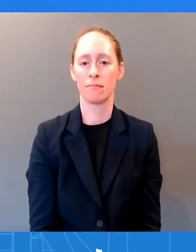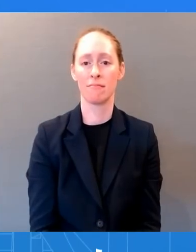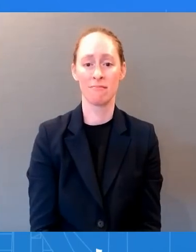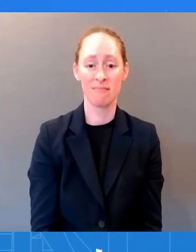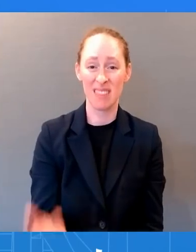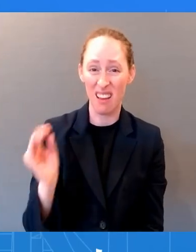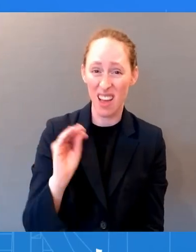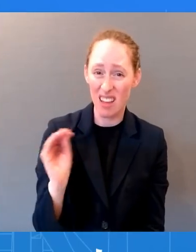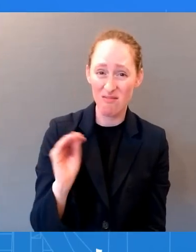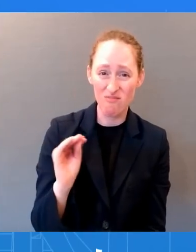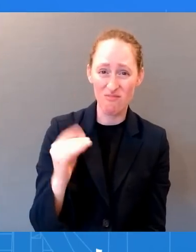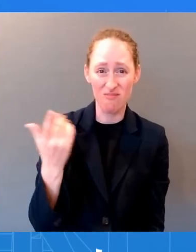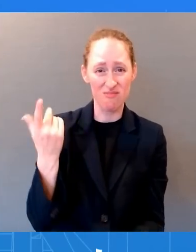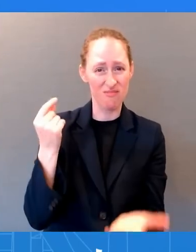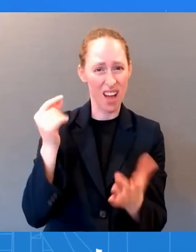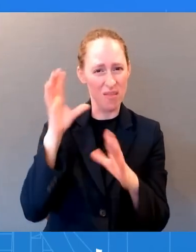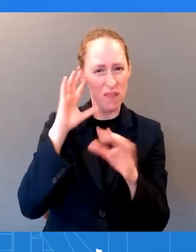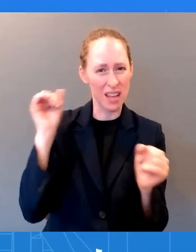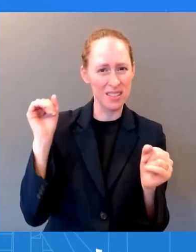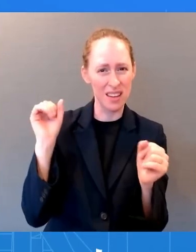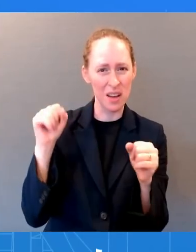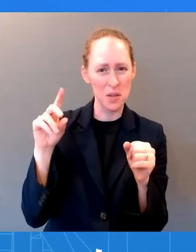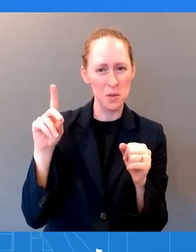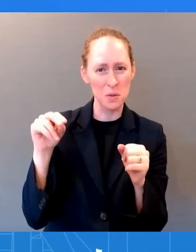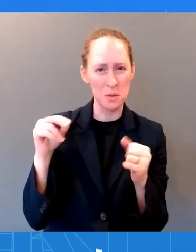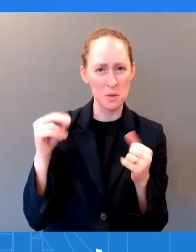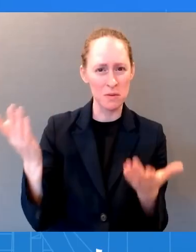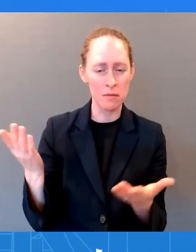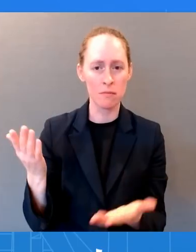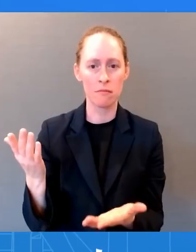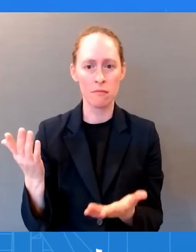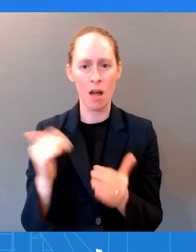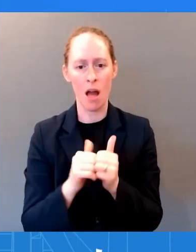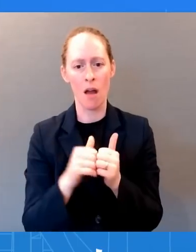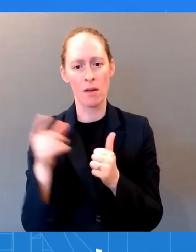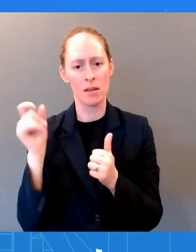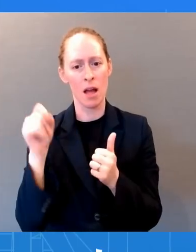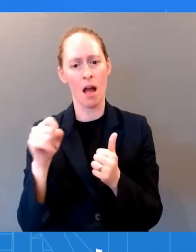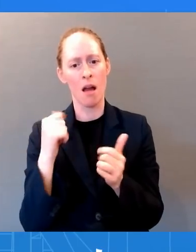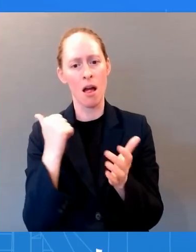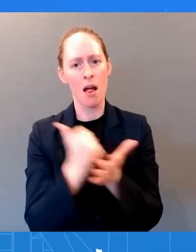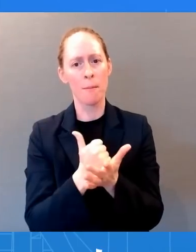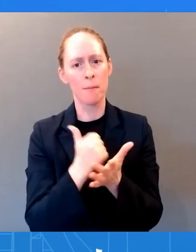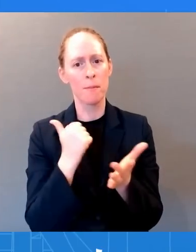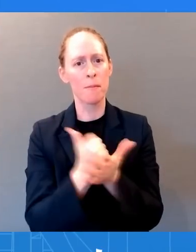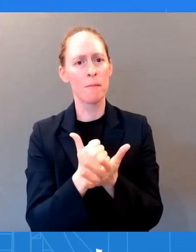to help these people be able to apply for asylum more quickly or be able to have that certainty